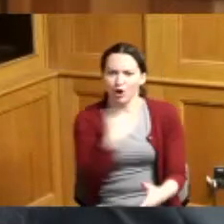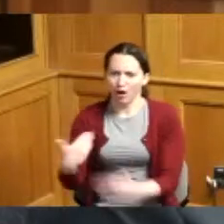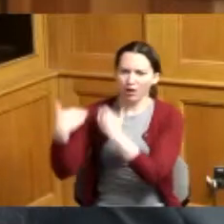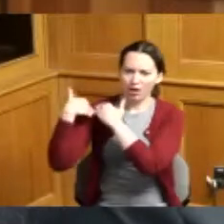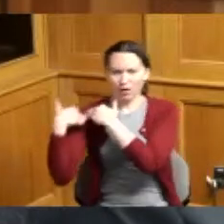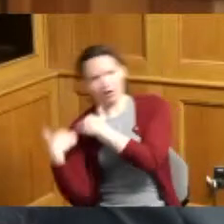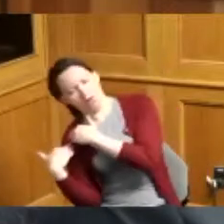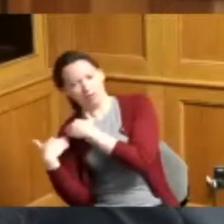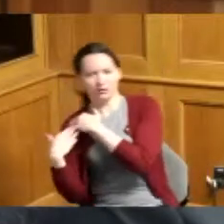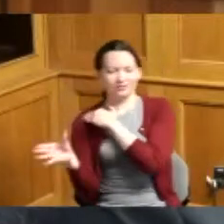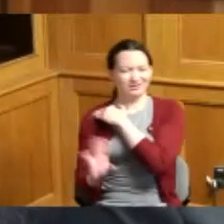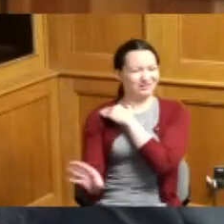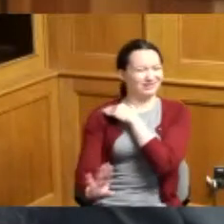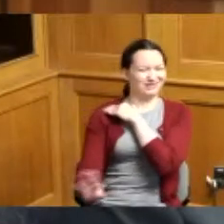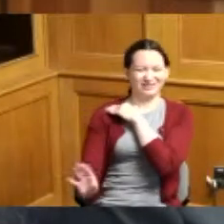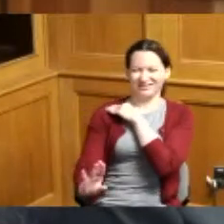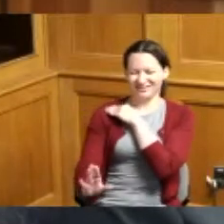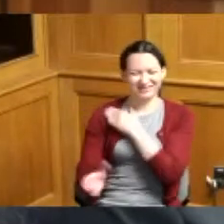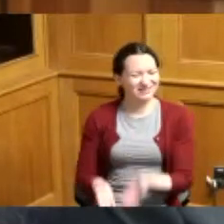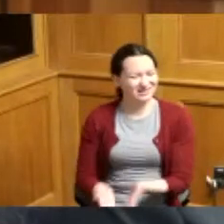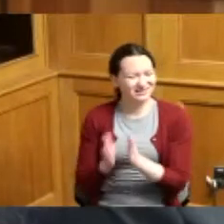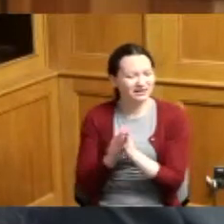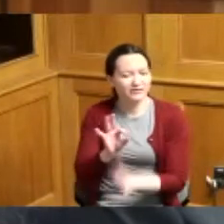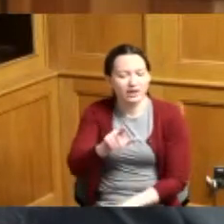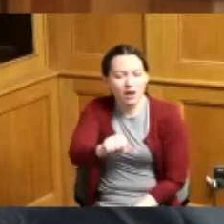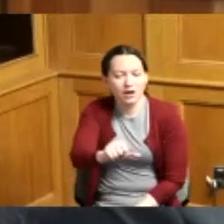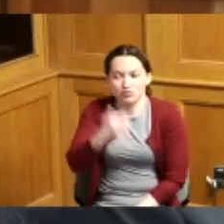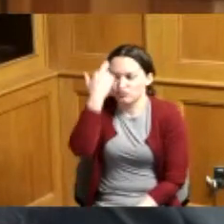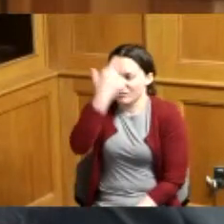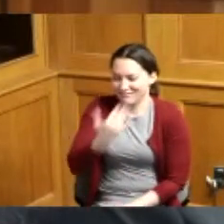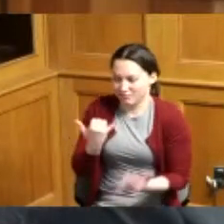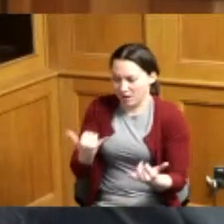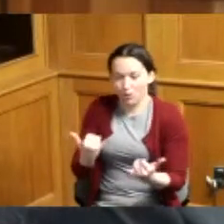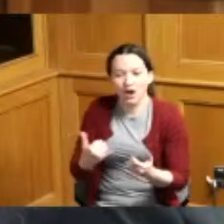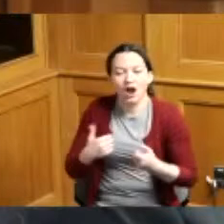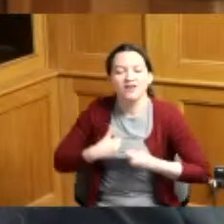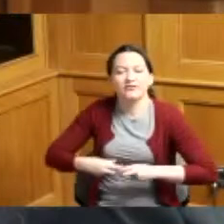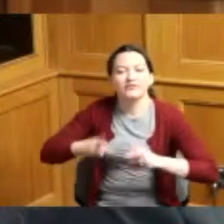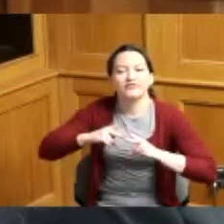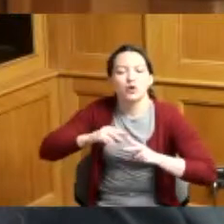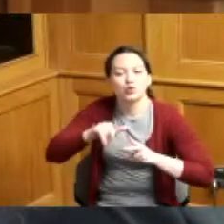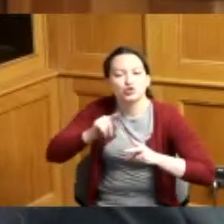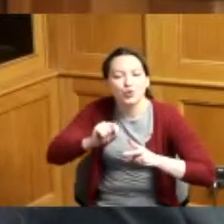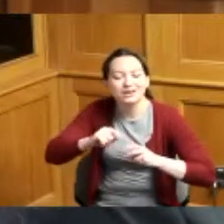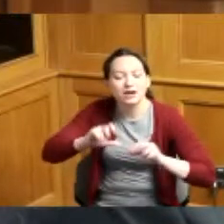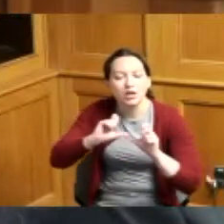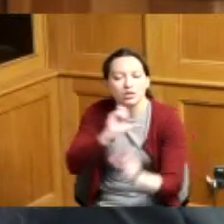for any additional requests from FIFA because now we have this joint authority that we are in